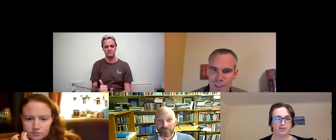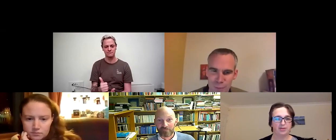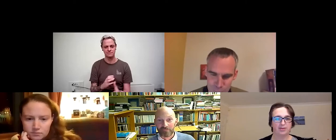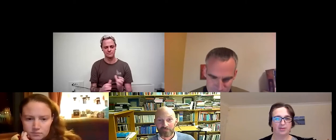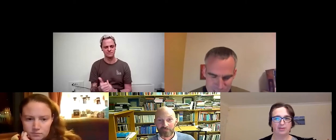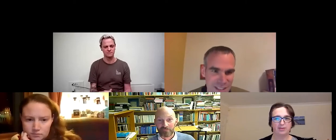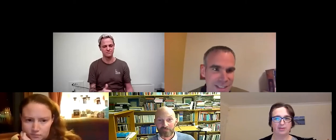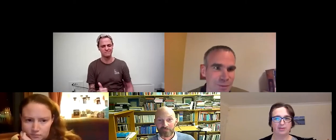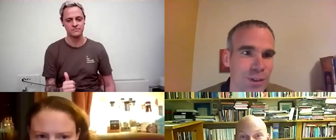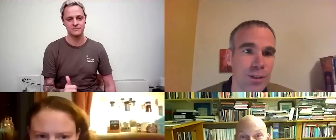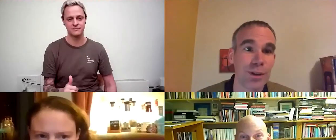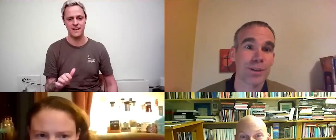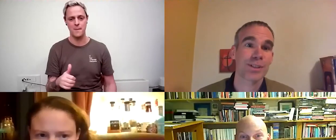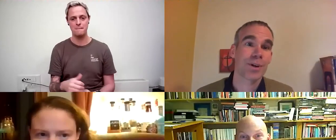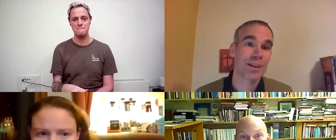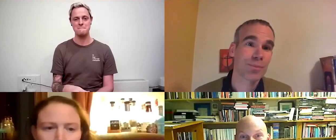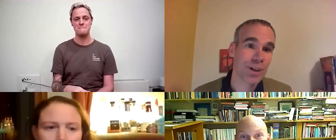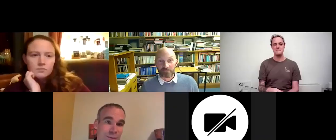[LÉON] Thank you very much Denise, and thank you very much, Joanna and Brian for wonderful session.